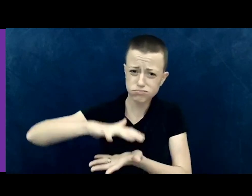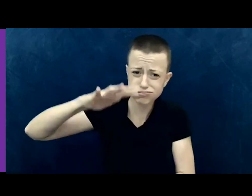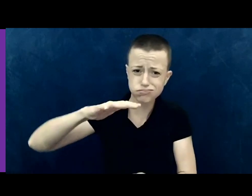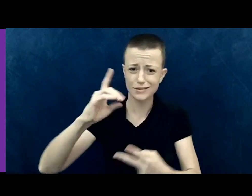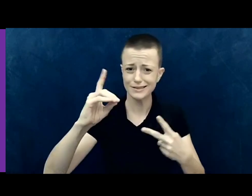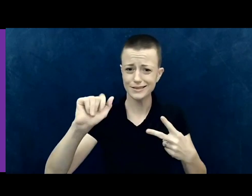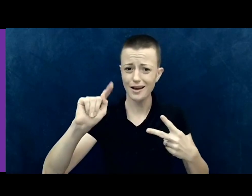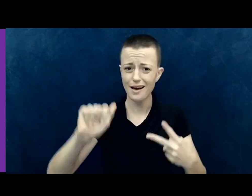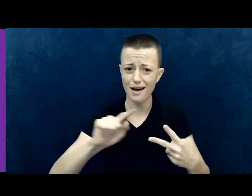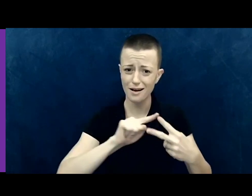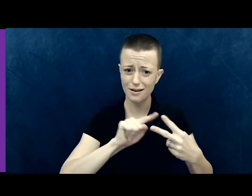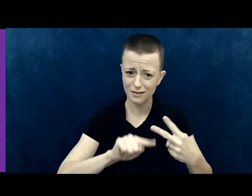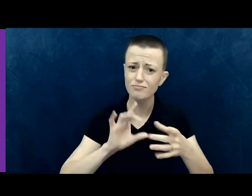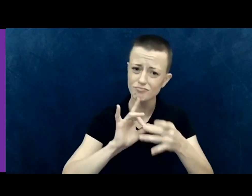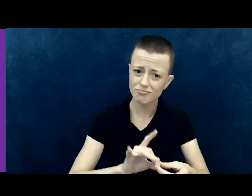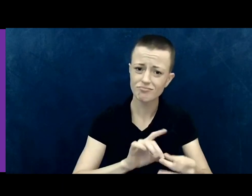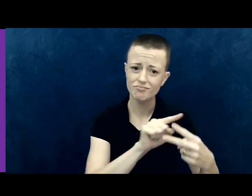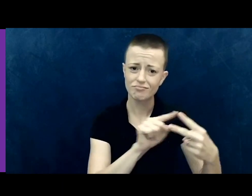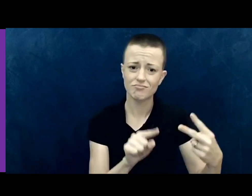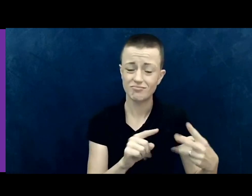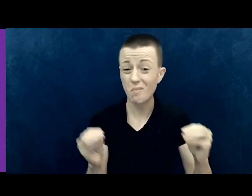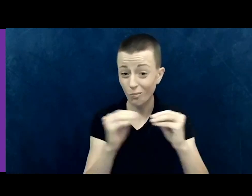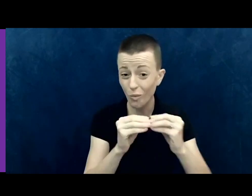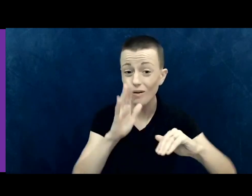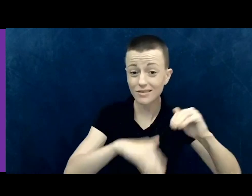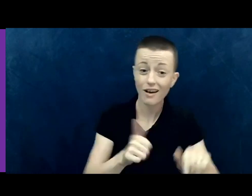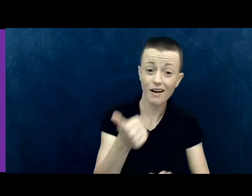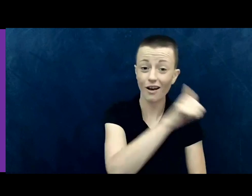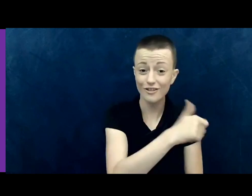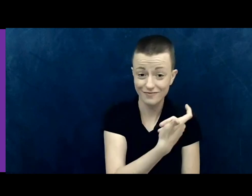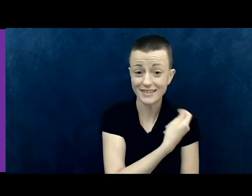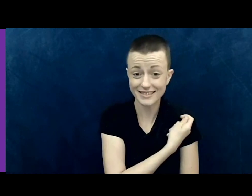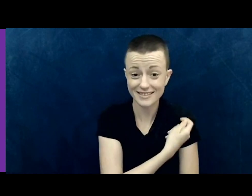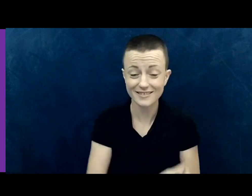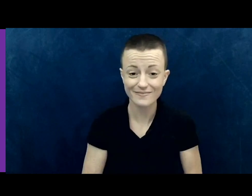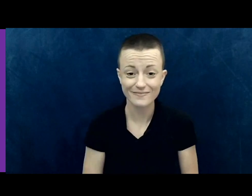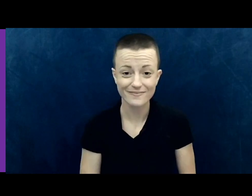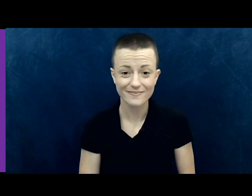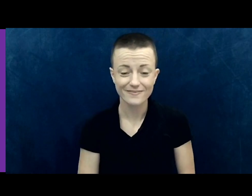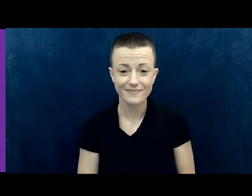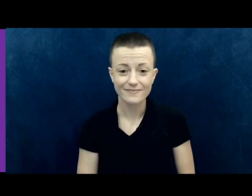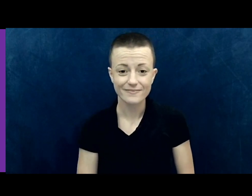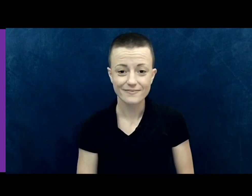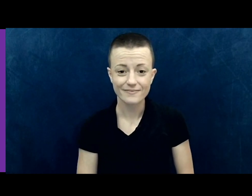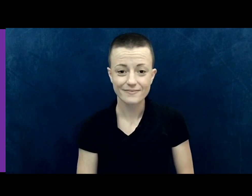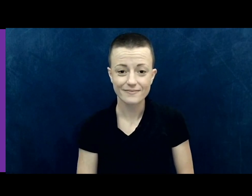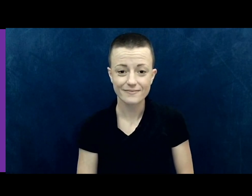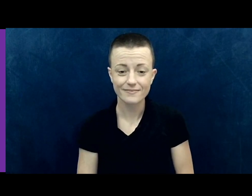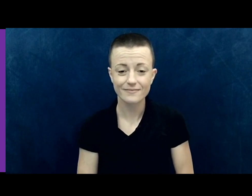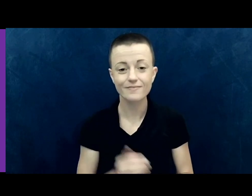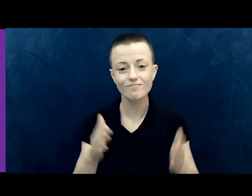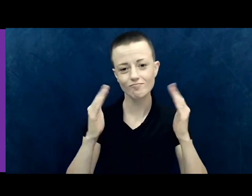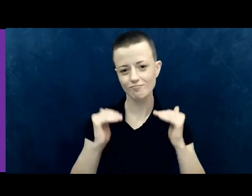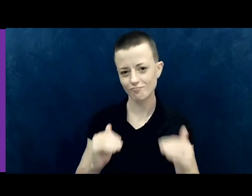In fact, we have more safety data for these vaccines than for many others. Isn’t COVID-19 just the same as the flu?